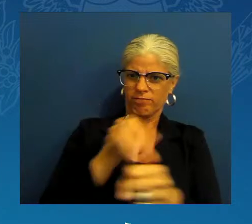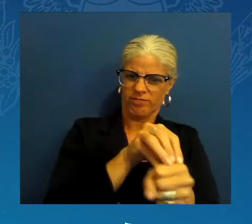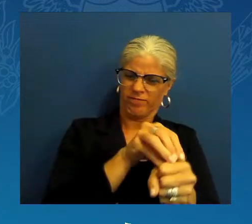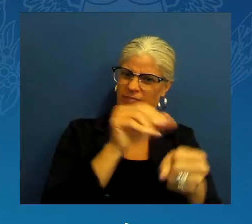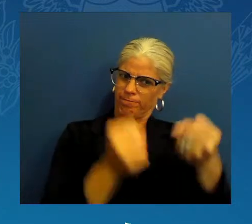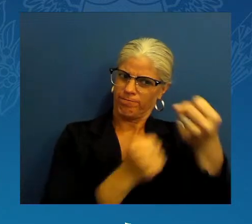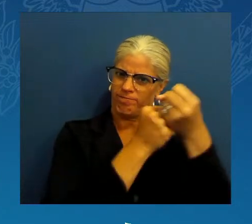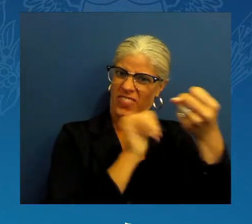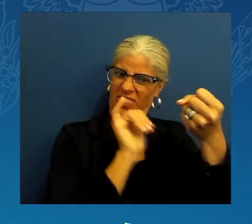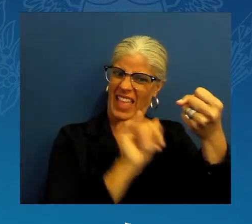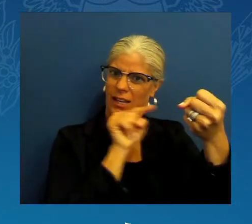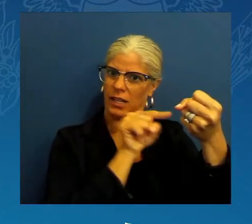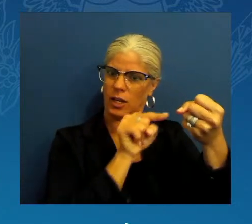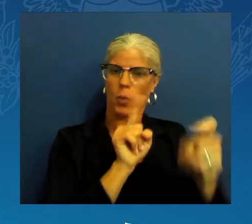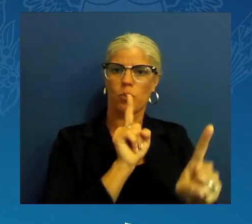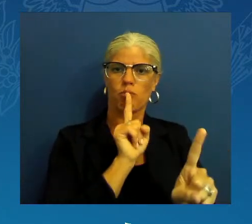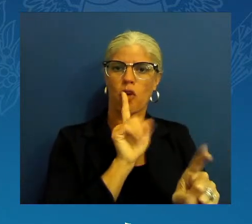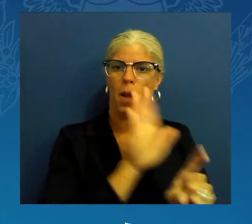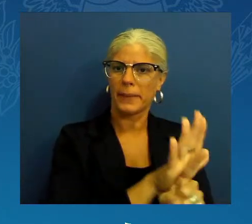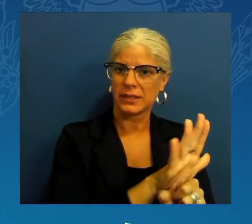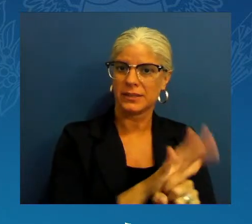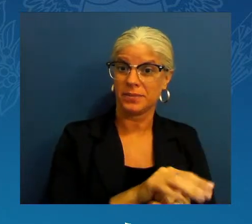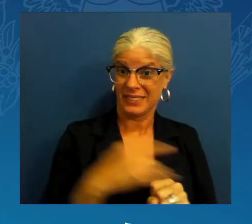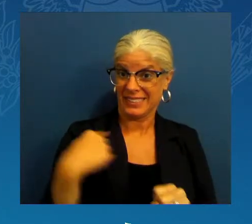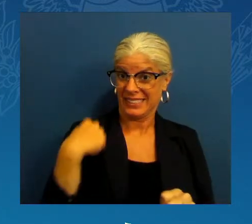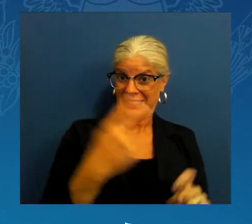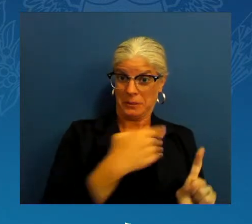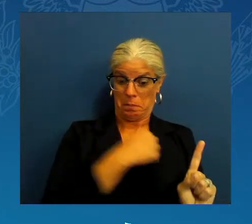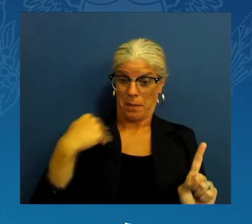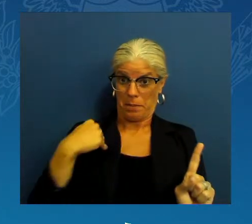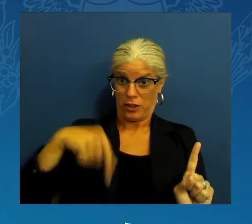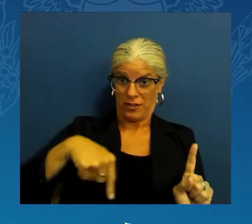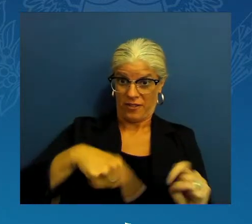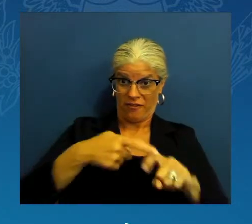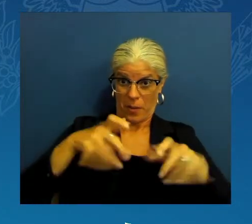have shown that greater service brings greater progress.